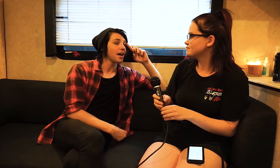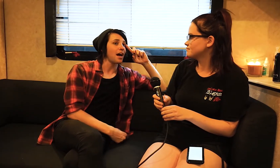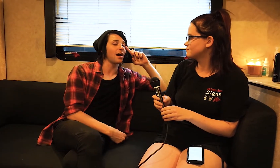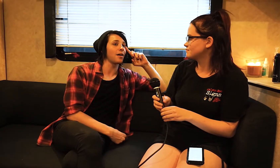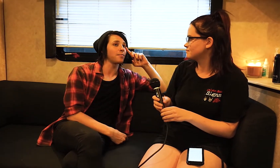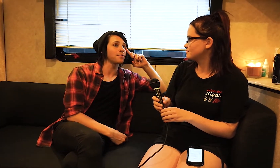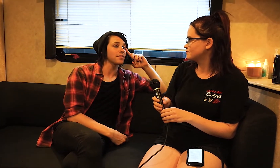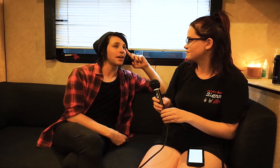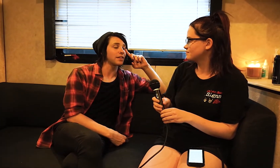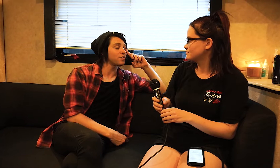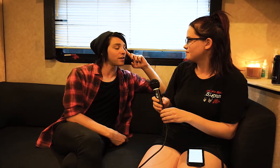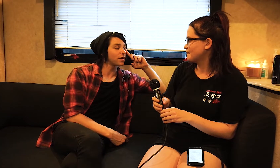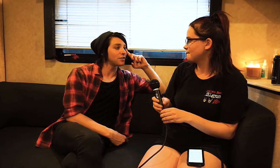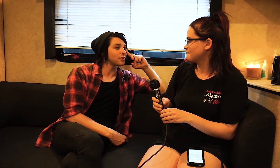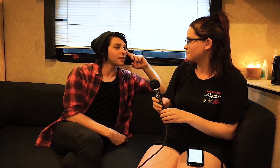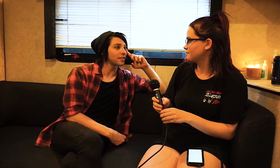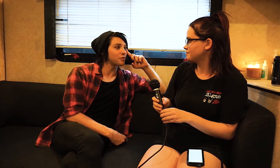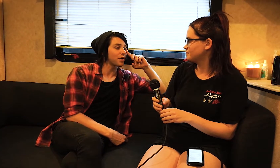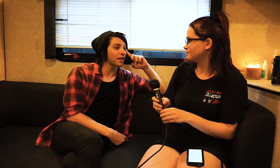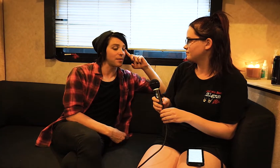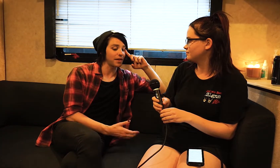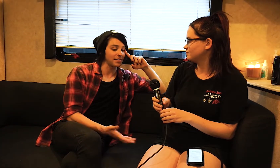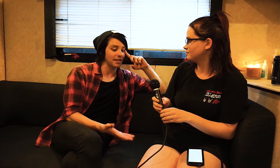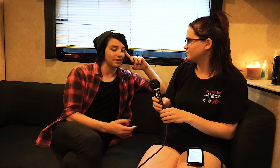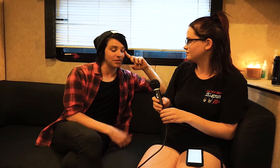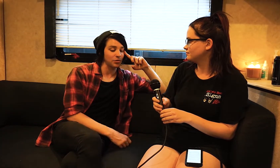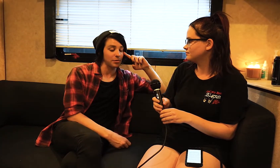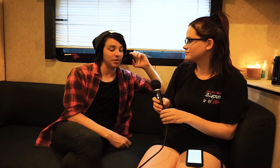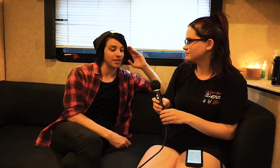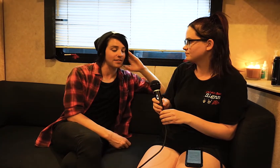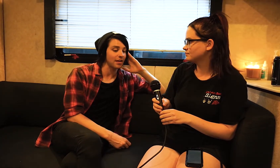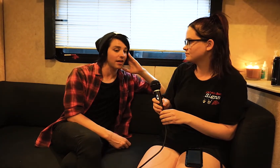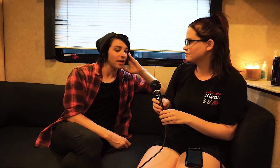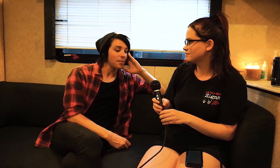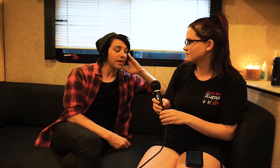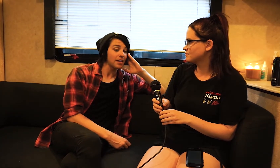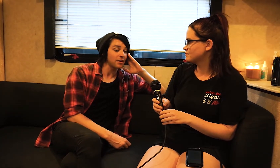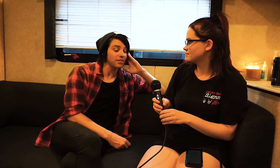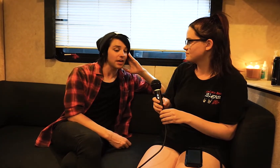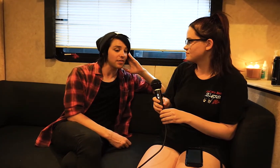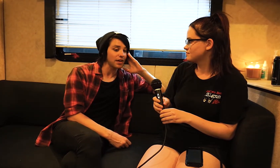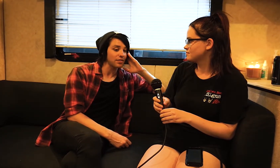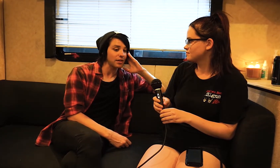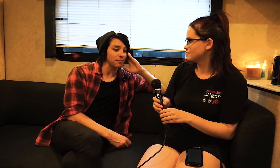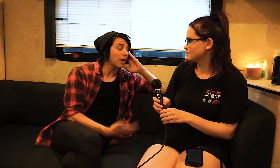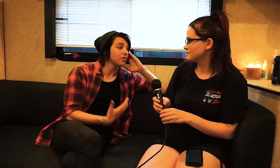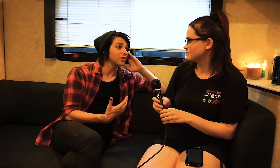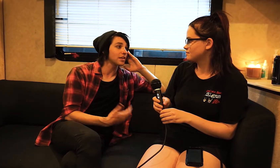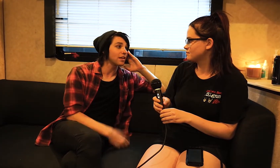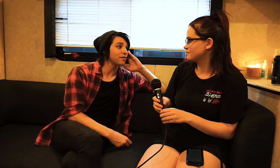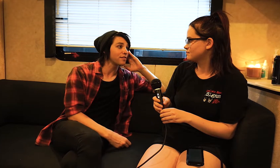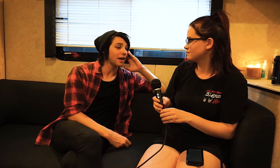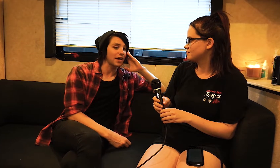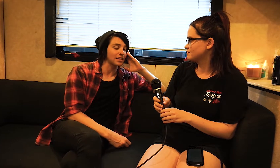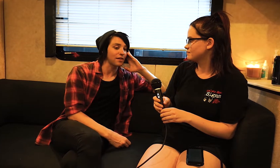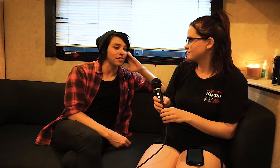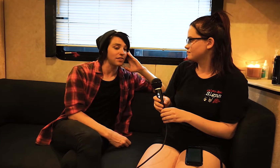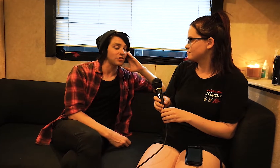um and that's very very interesting that you brought that up because that's so similar to that song but yeah that's the kind of thing that I would certainly love